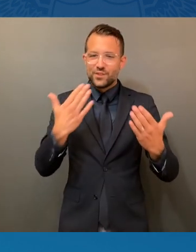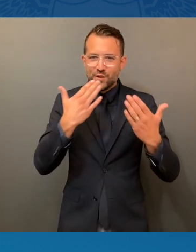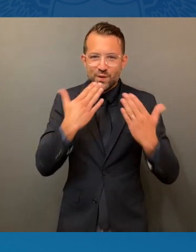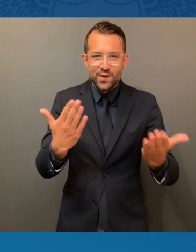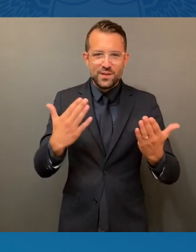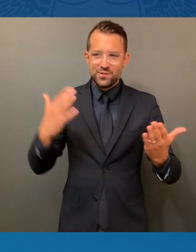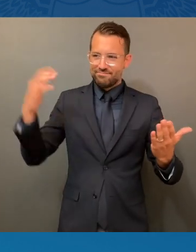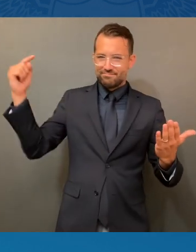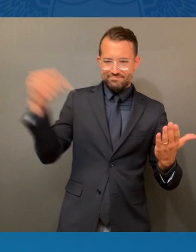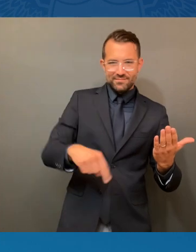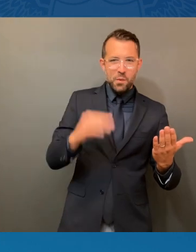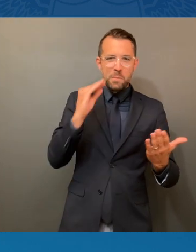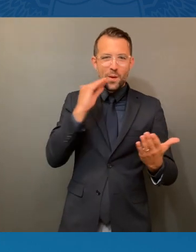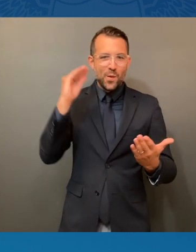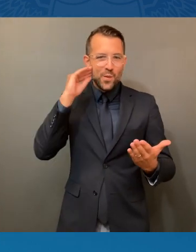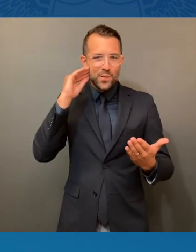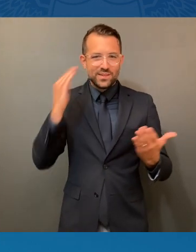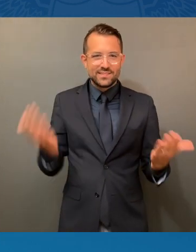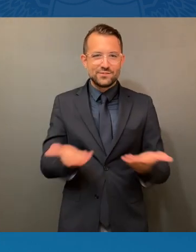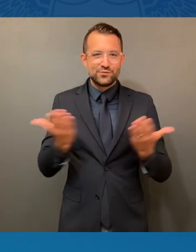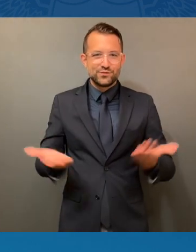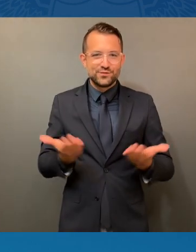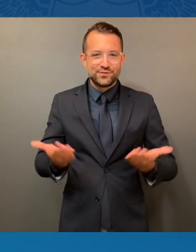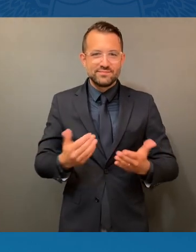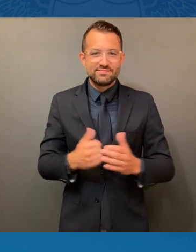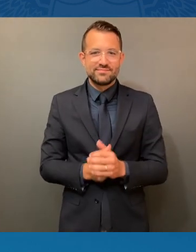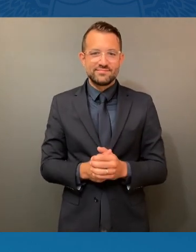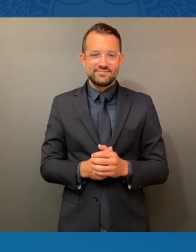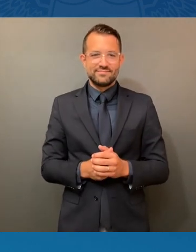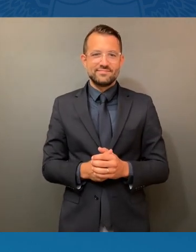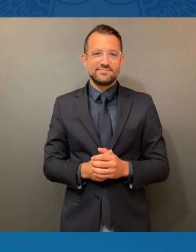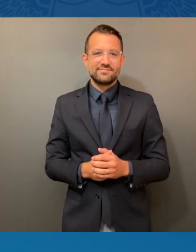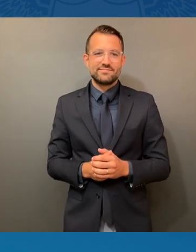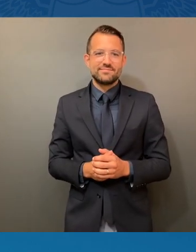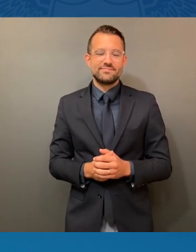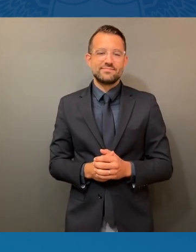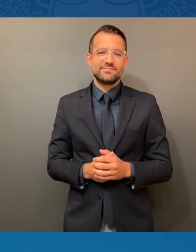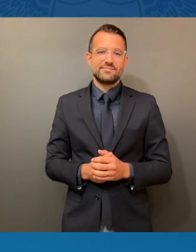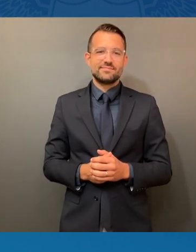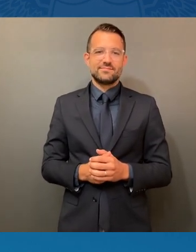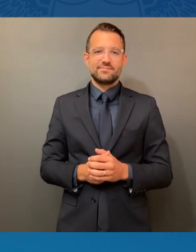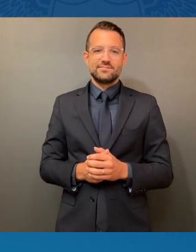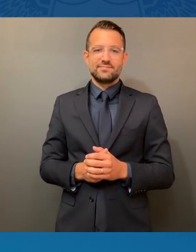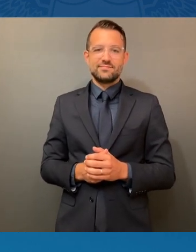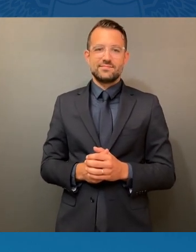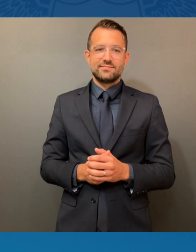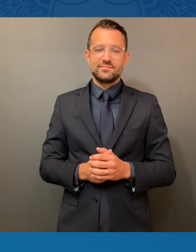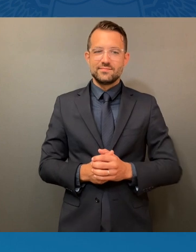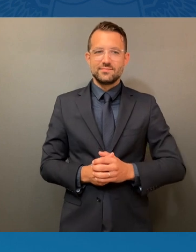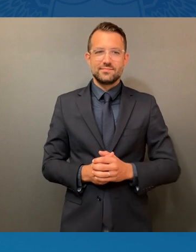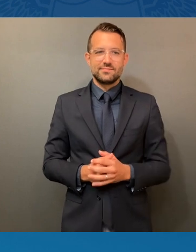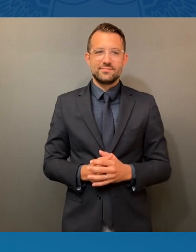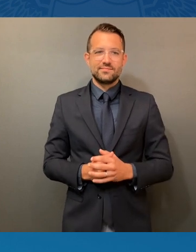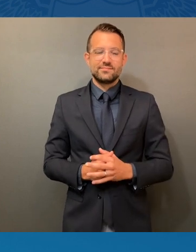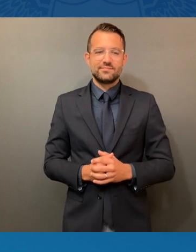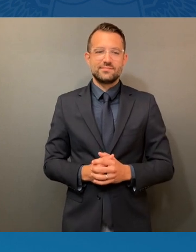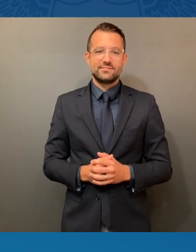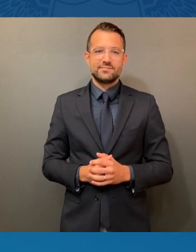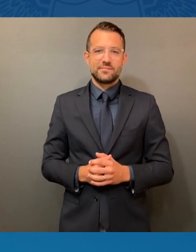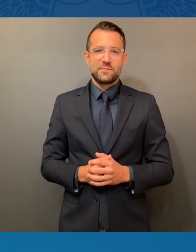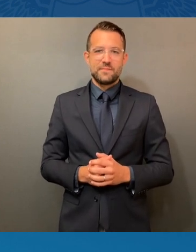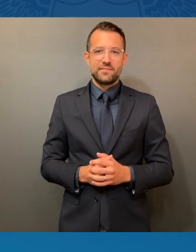My goodness.